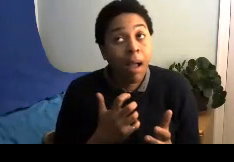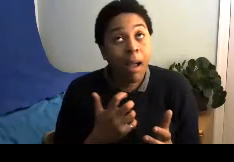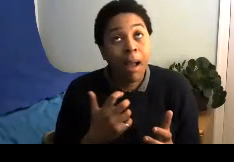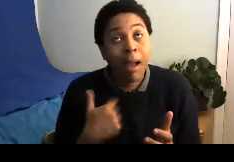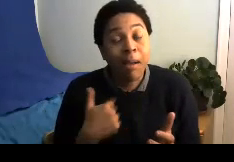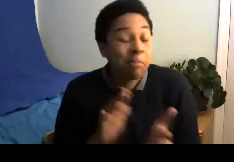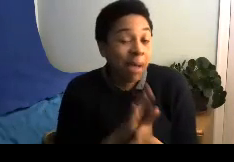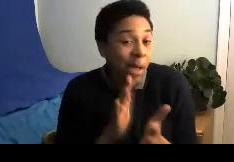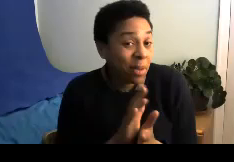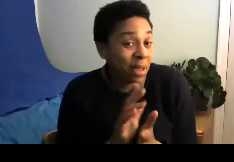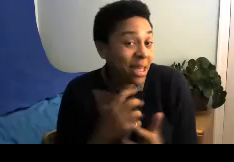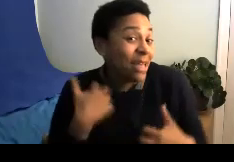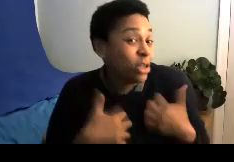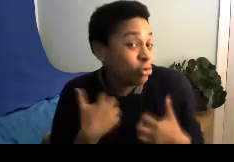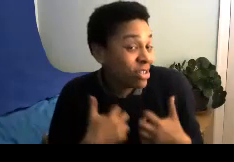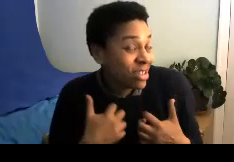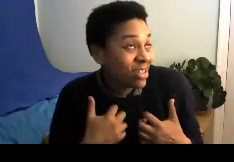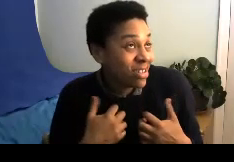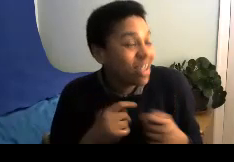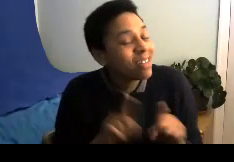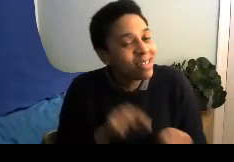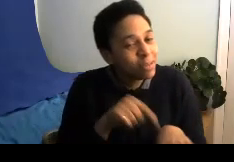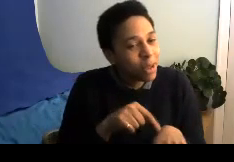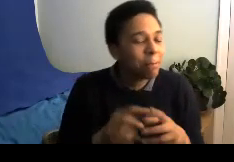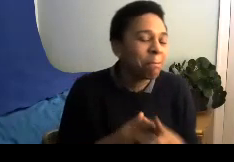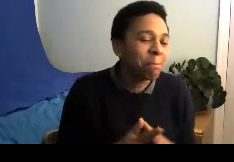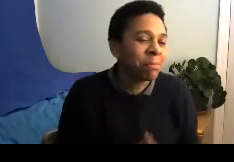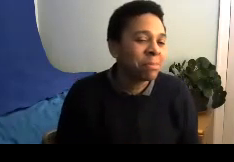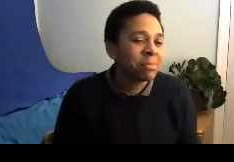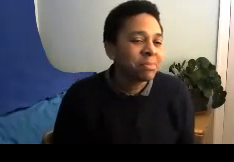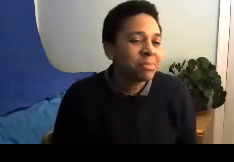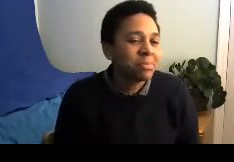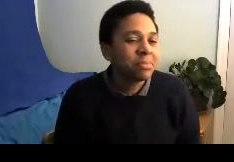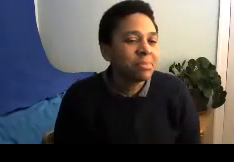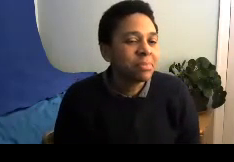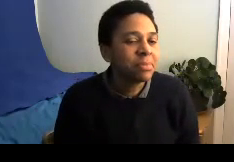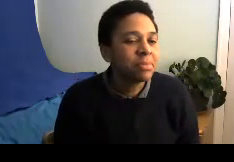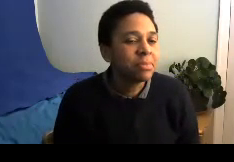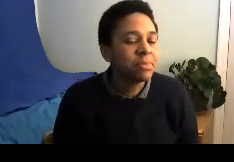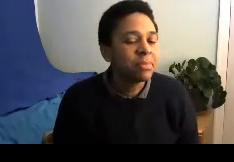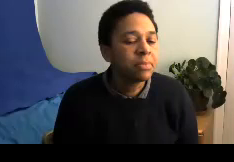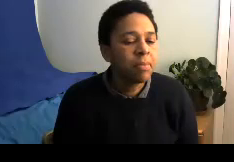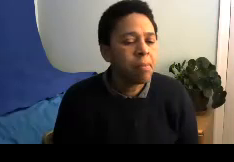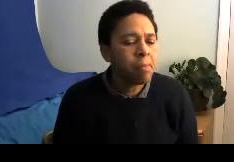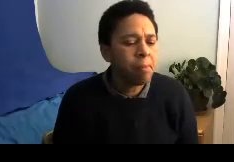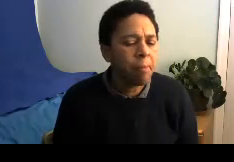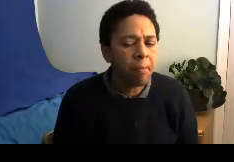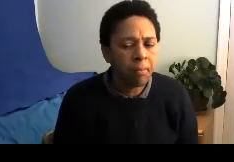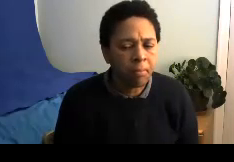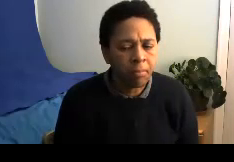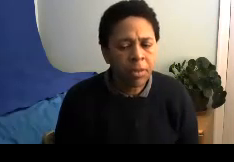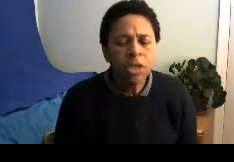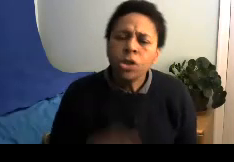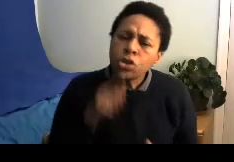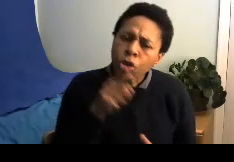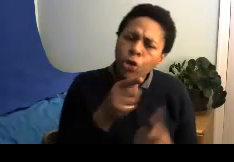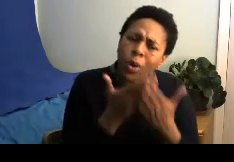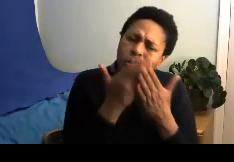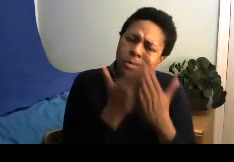Dan: And currently, you mentioned earlier, studying for the MA in Black British literature at